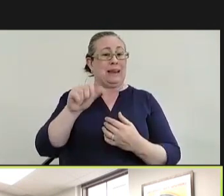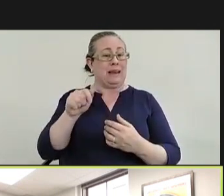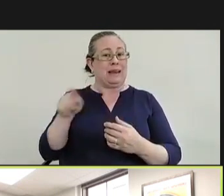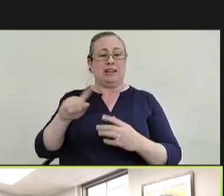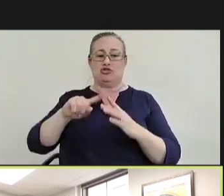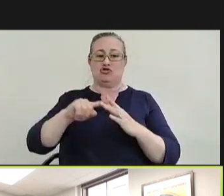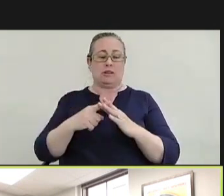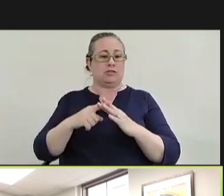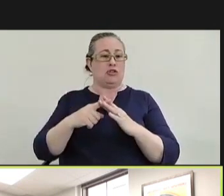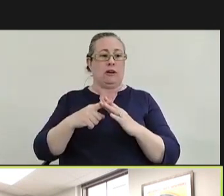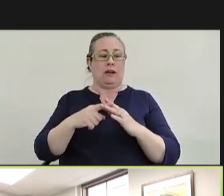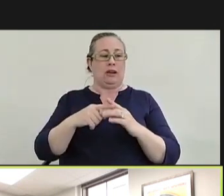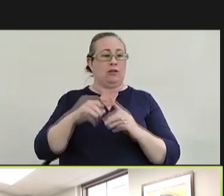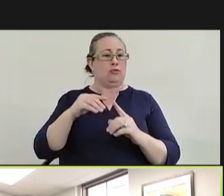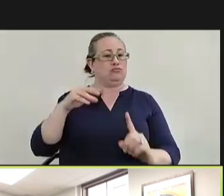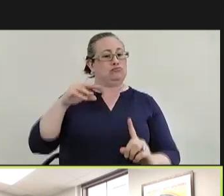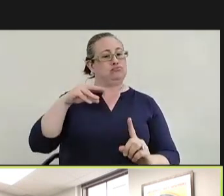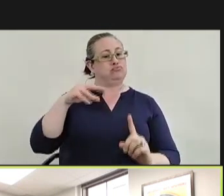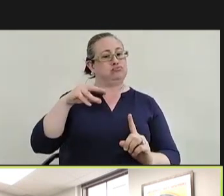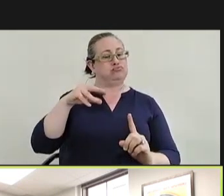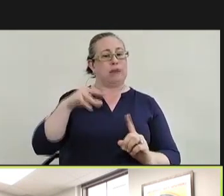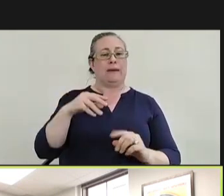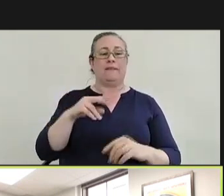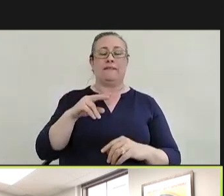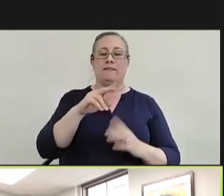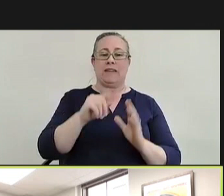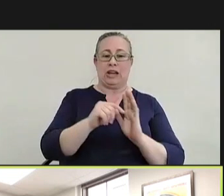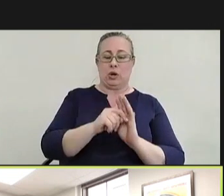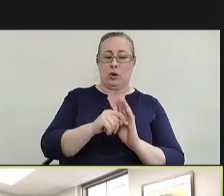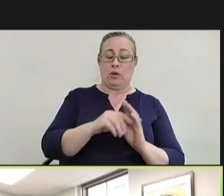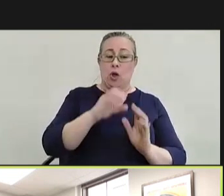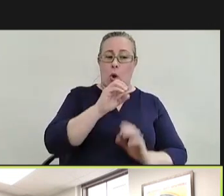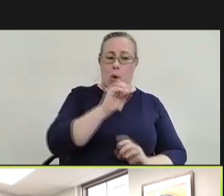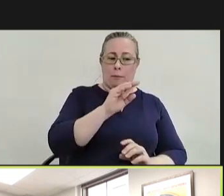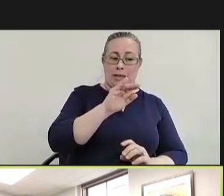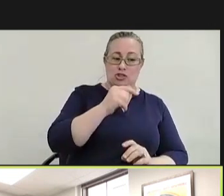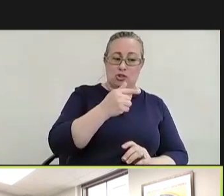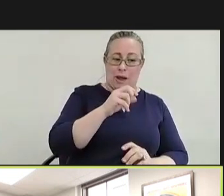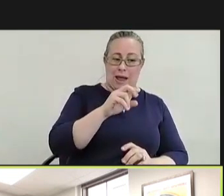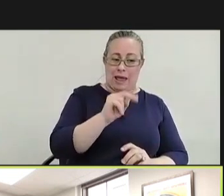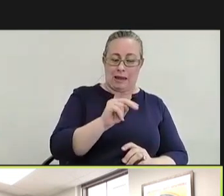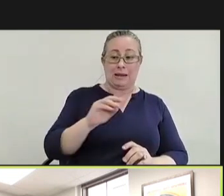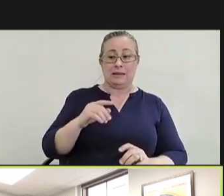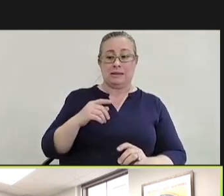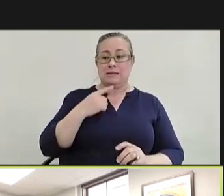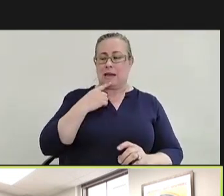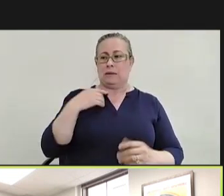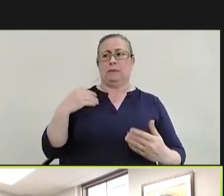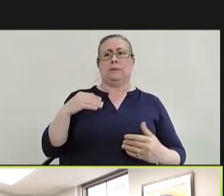the obstetricians, the OBGYN's on that side of the state said that his message was really powerful as